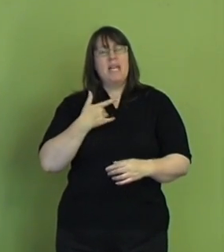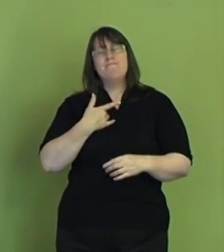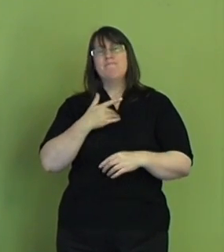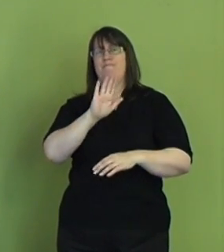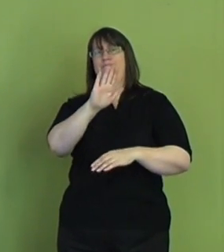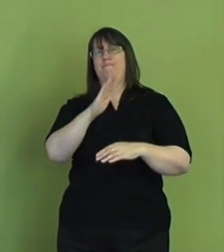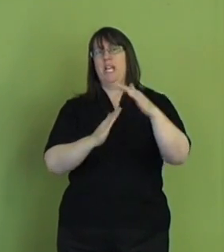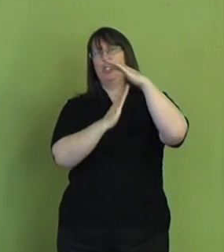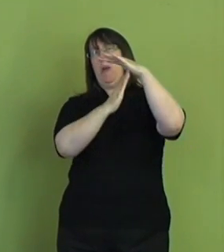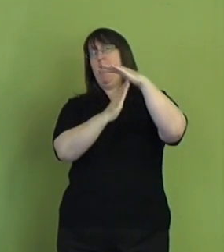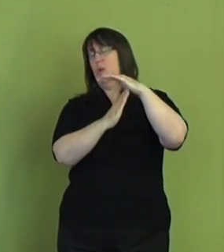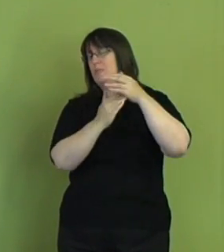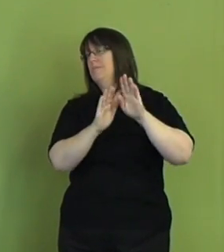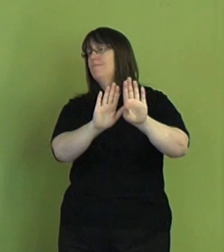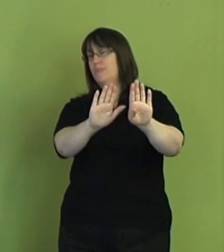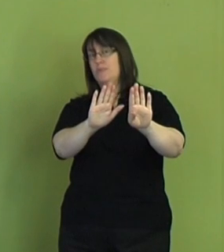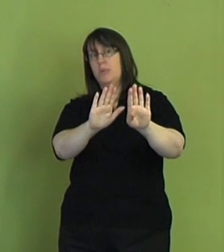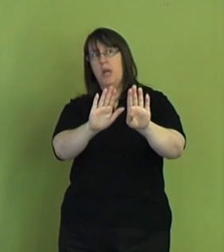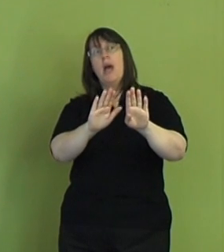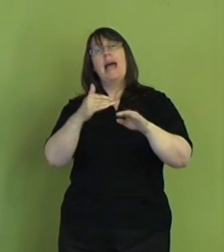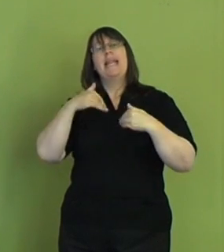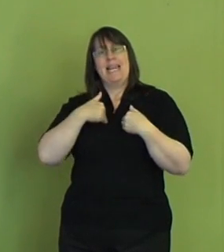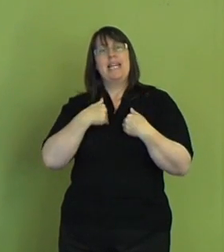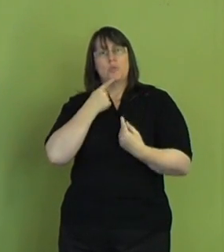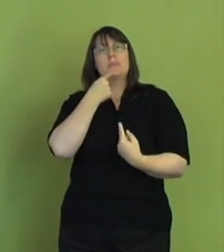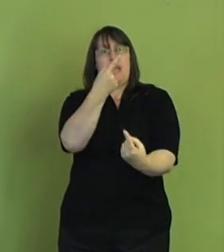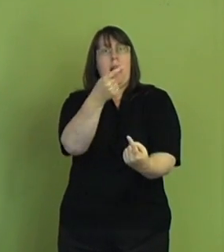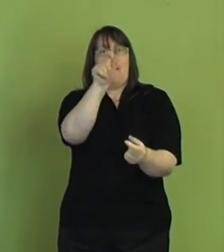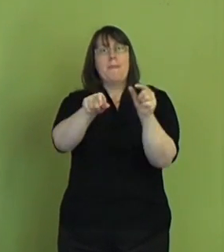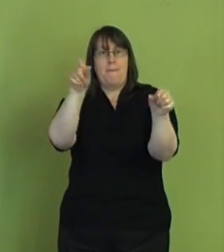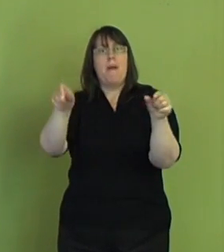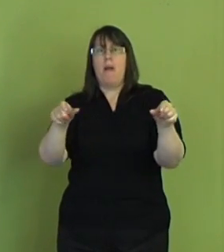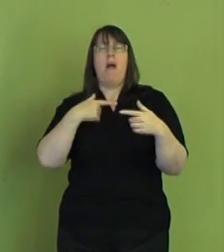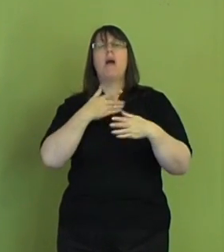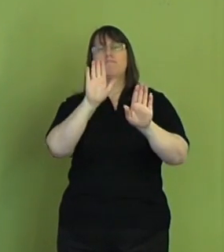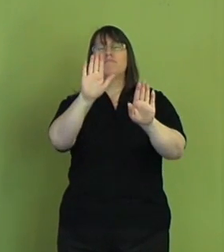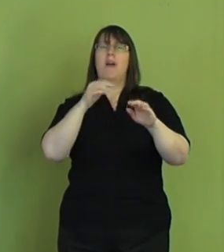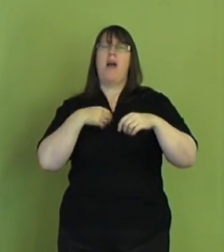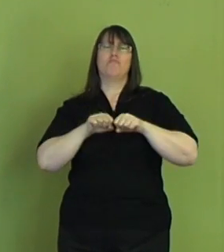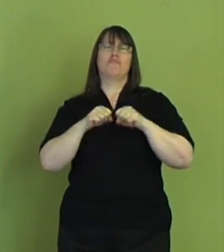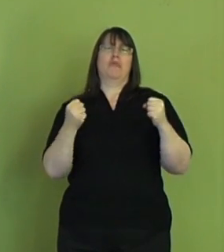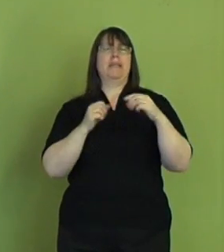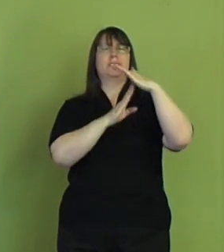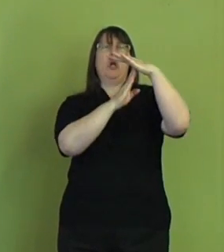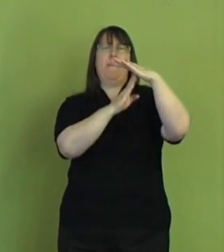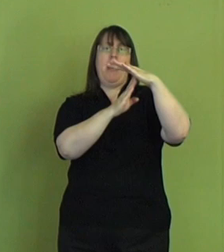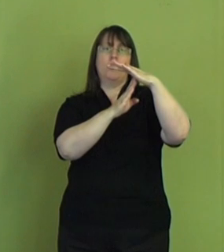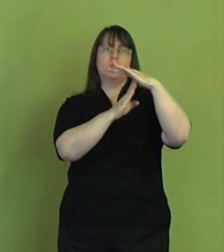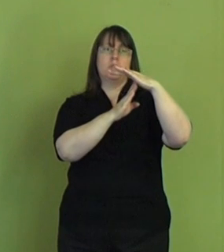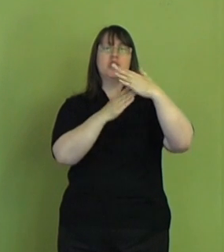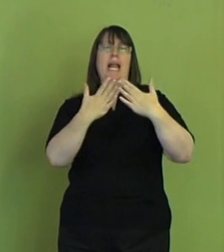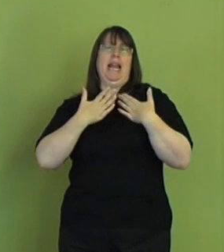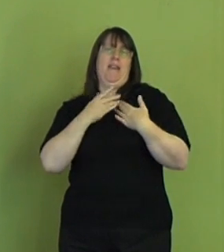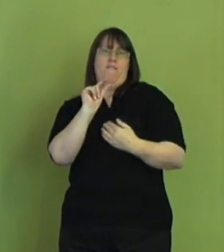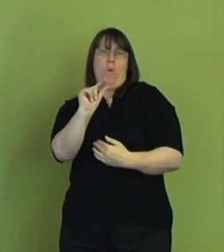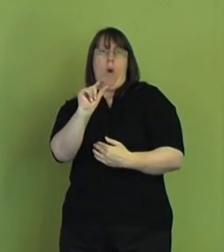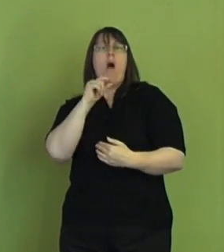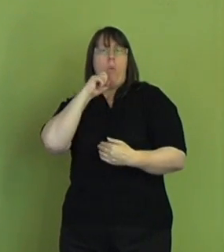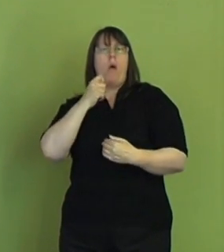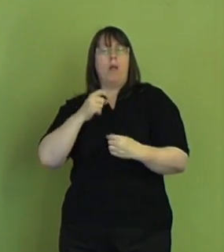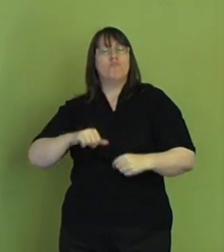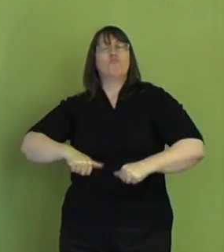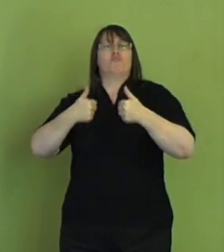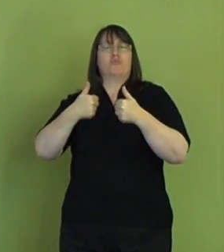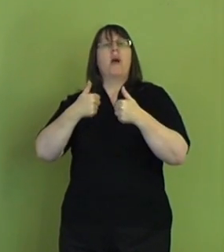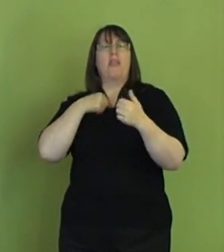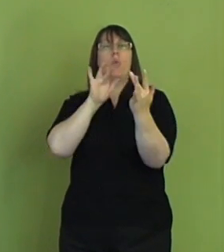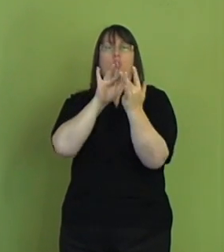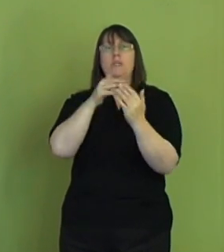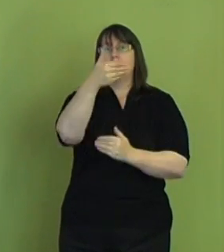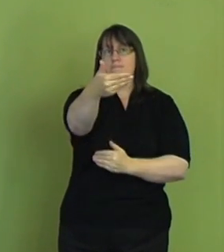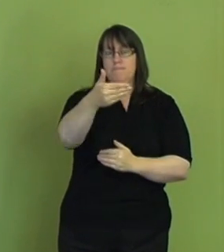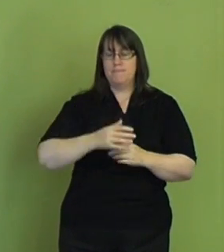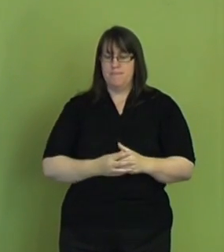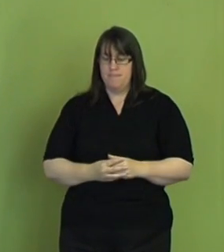encourage them to tell you that that is what they need.